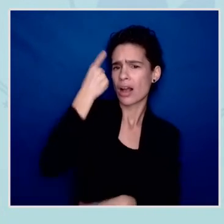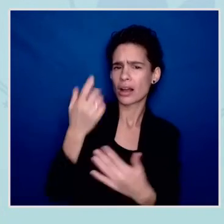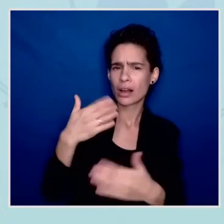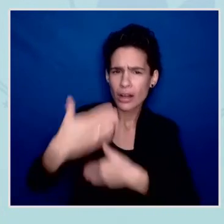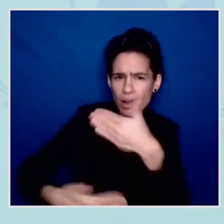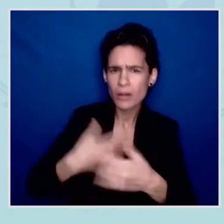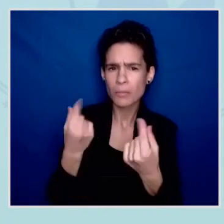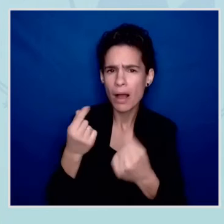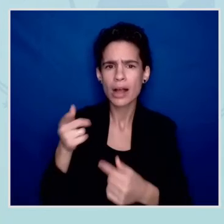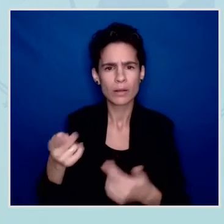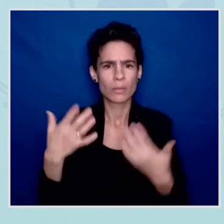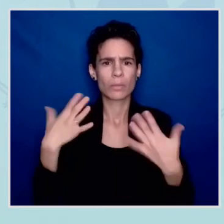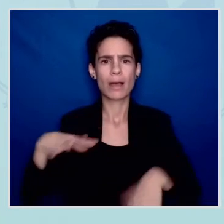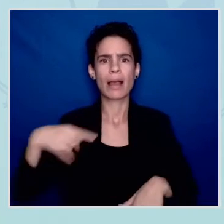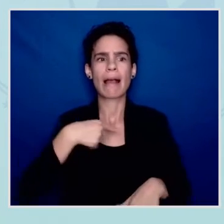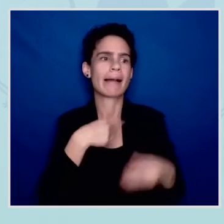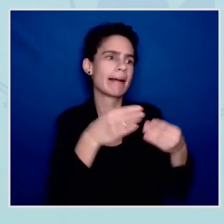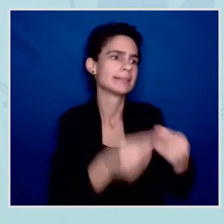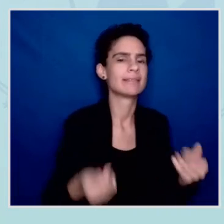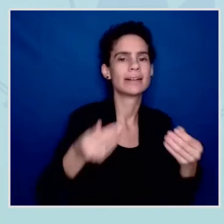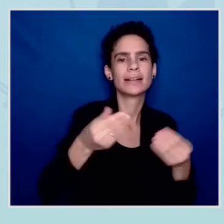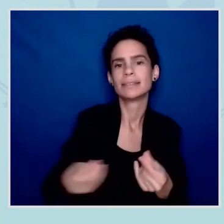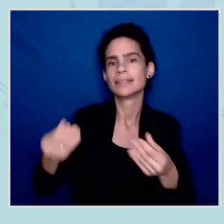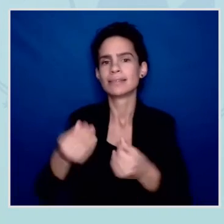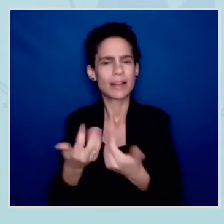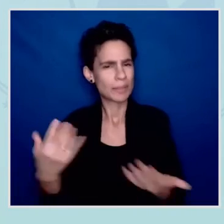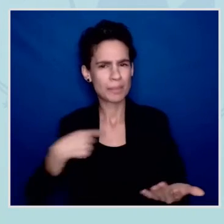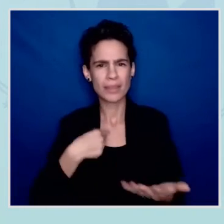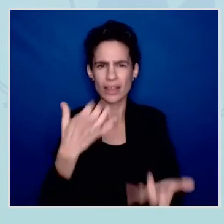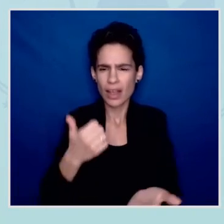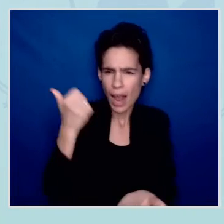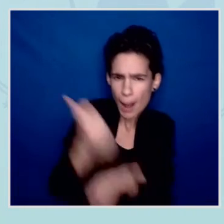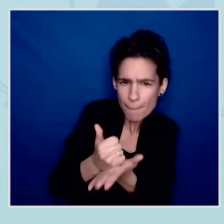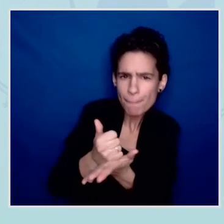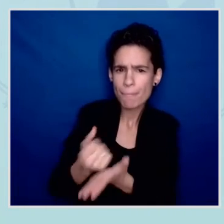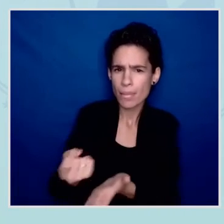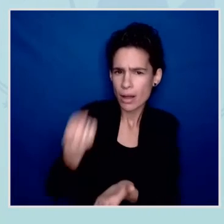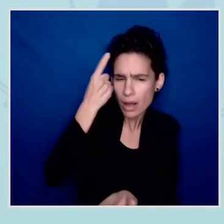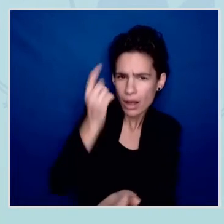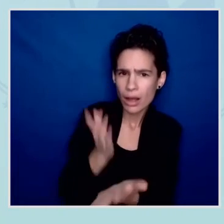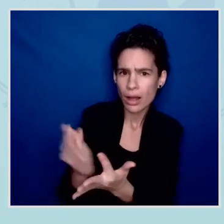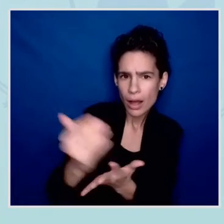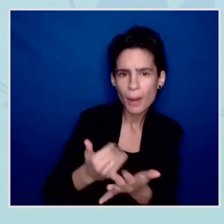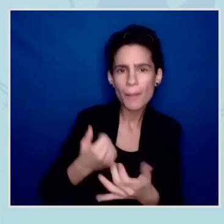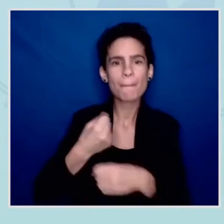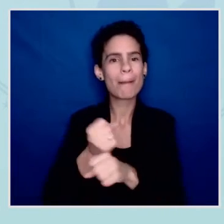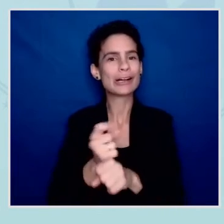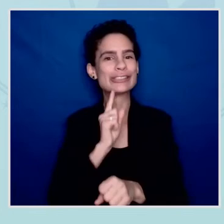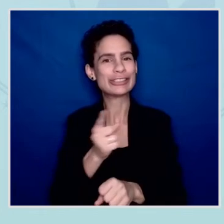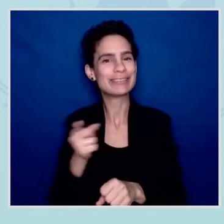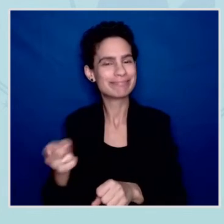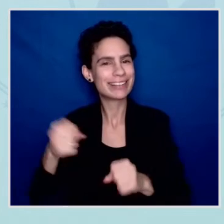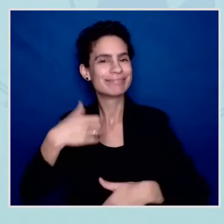THE PEOPLE WE SERVE.